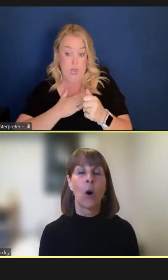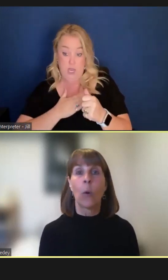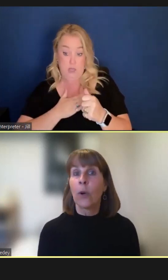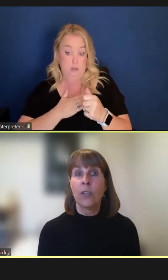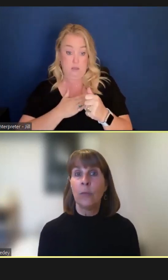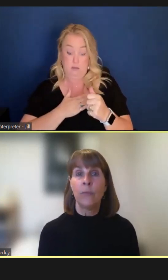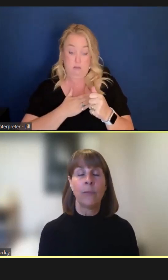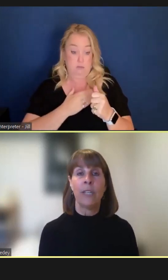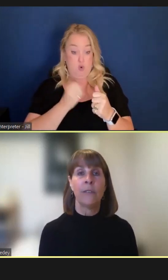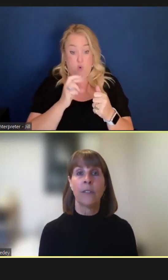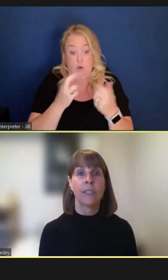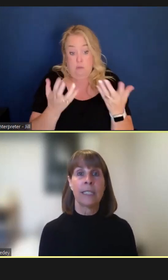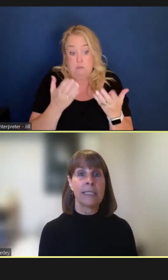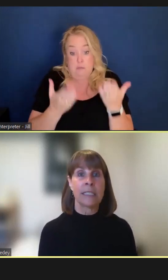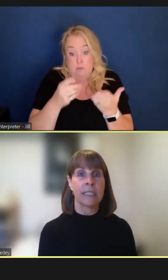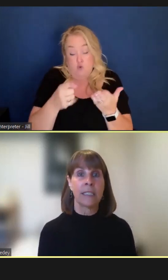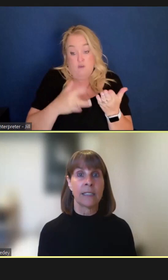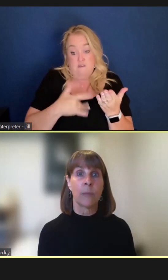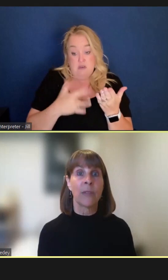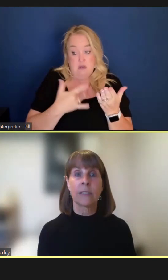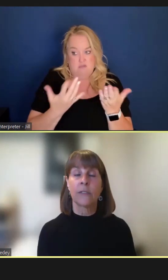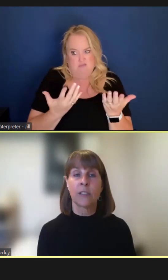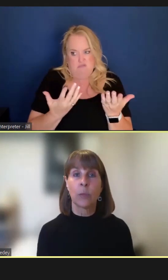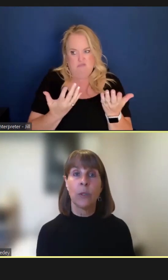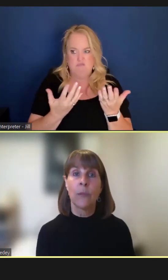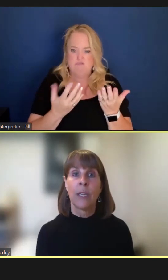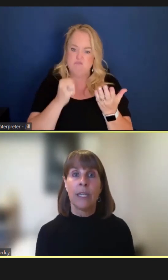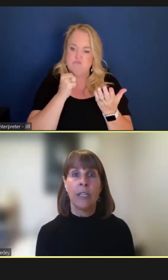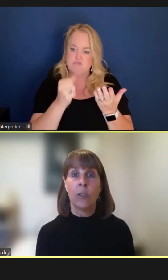or you may feel that it's just not something that's feasible in your